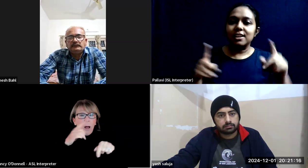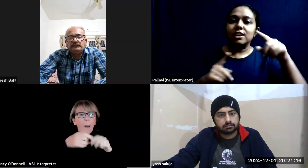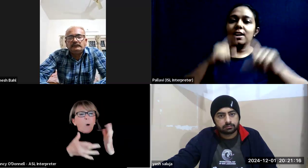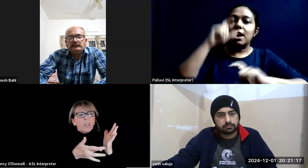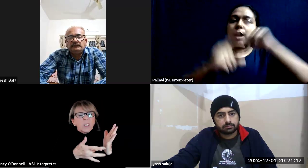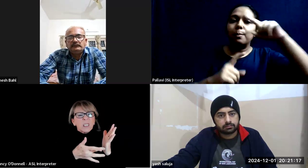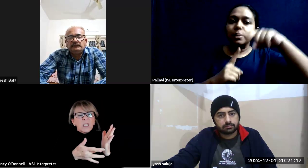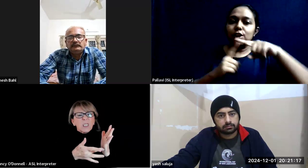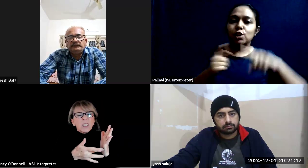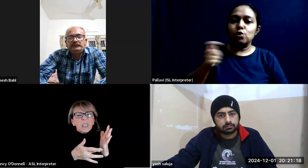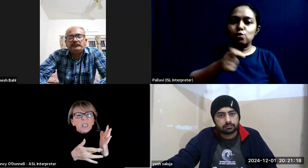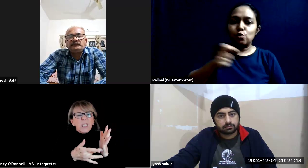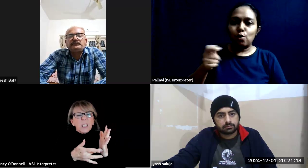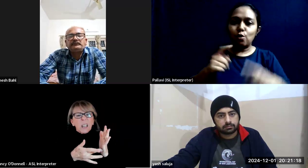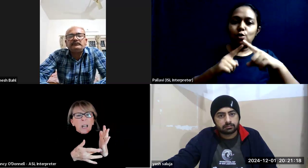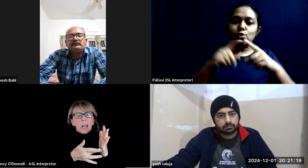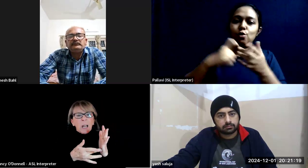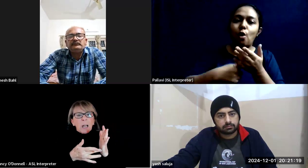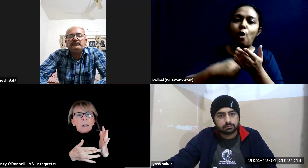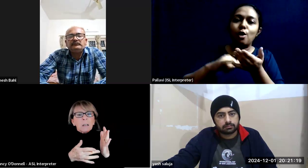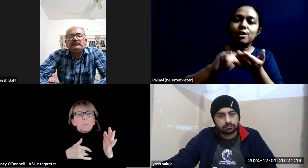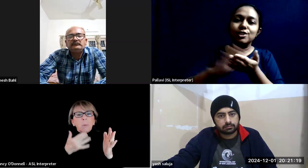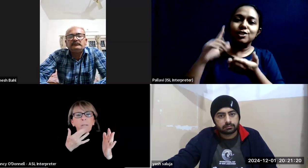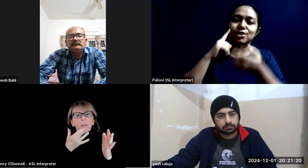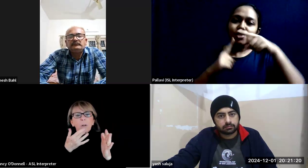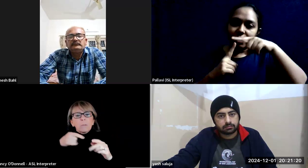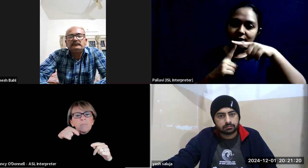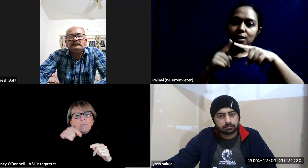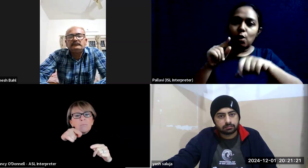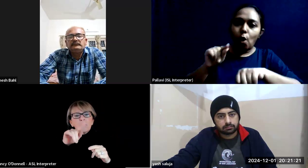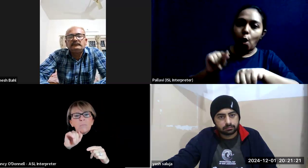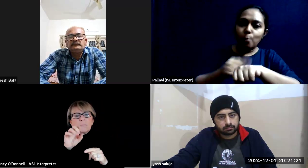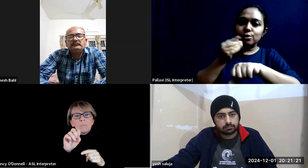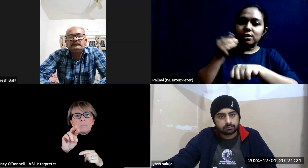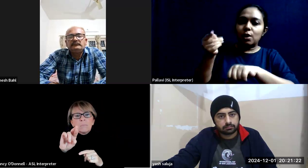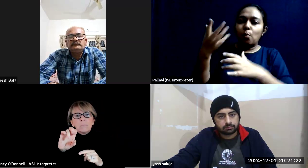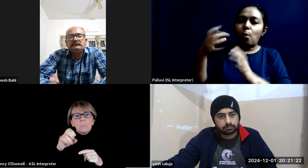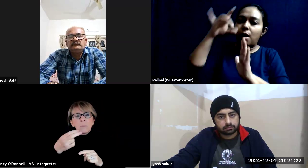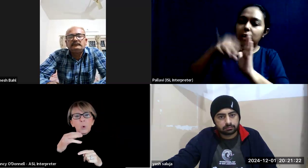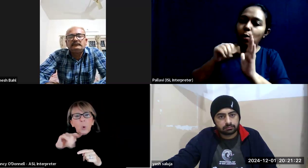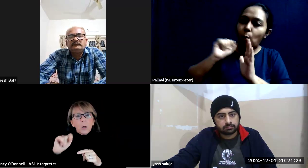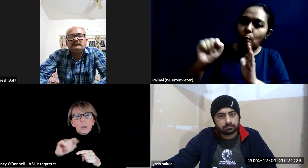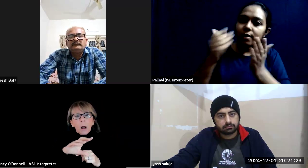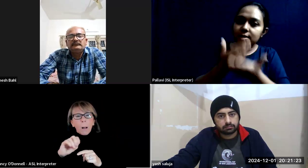I would like to take this opportunity for them to tell us more about their products.